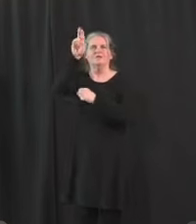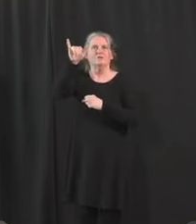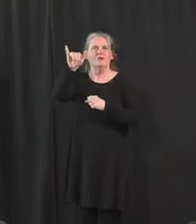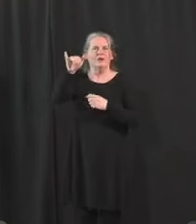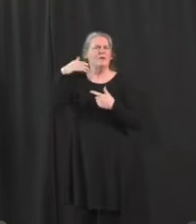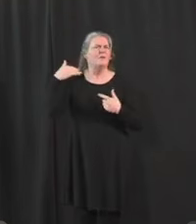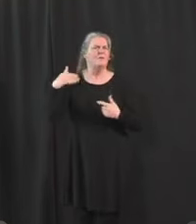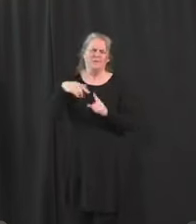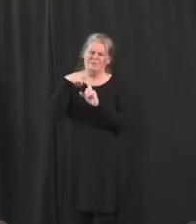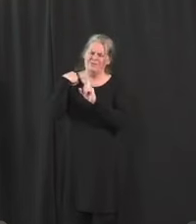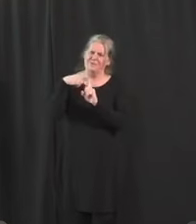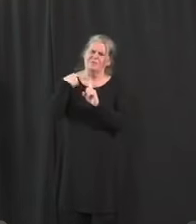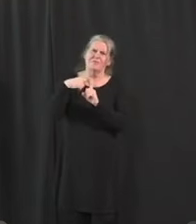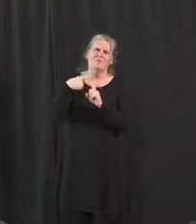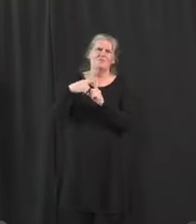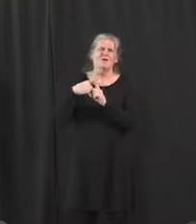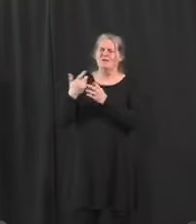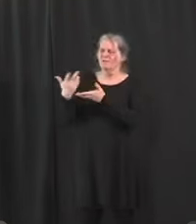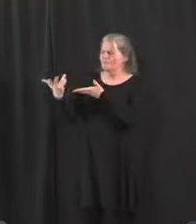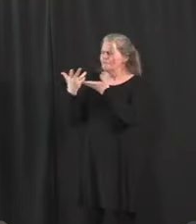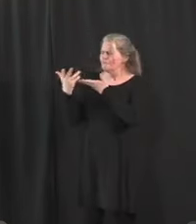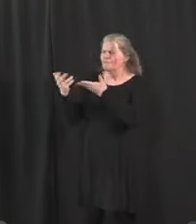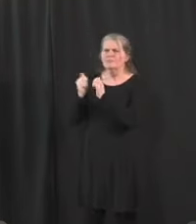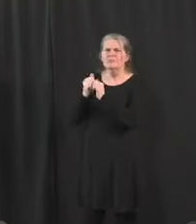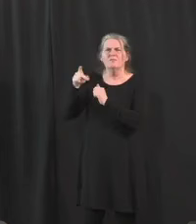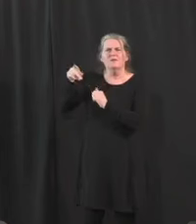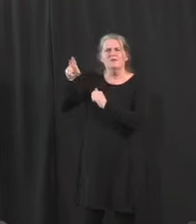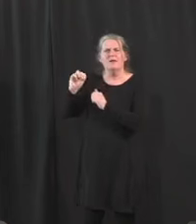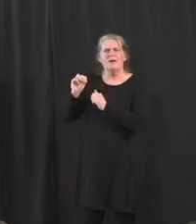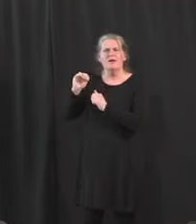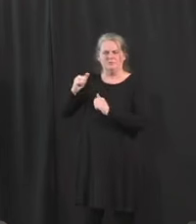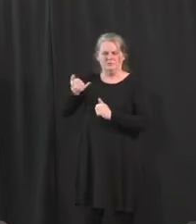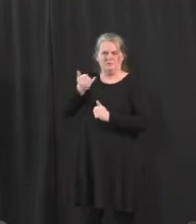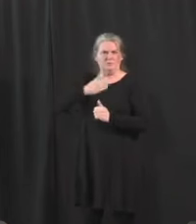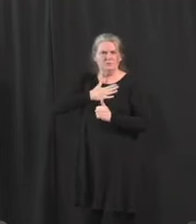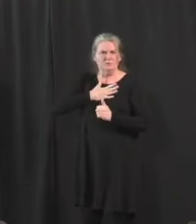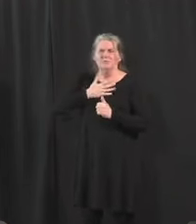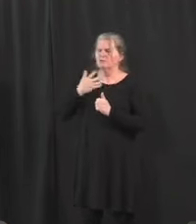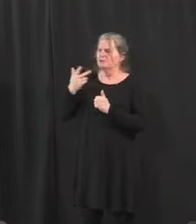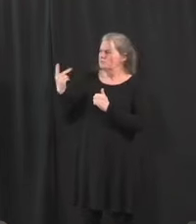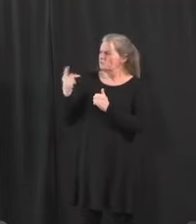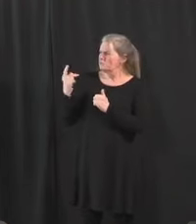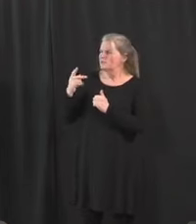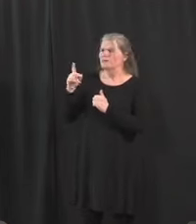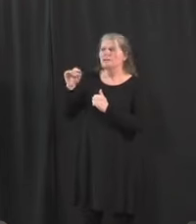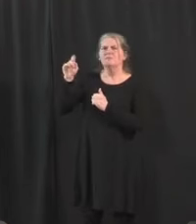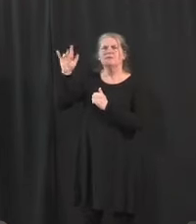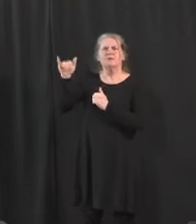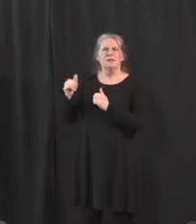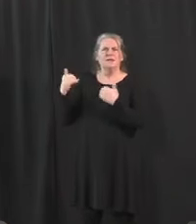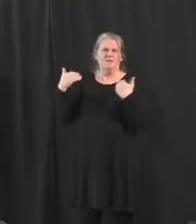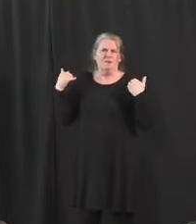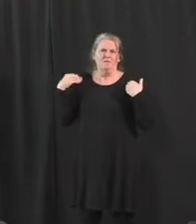CONVERSATIONS WITH PRIME MINISTER TRUDEAU, DEPUTY PRIME MINISTER FREELAND, AND OTHER